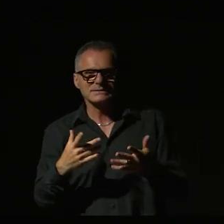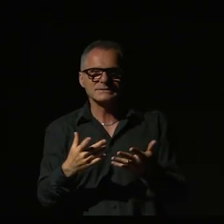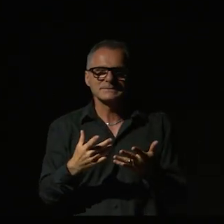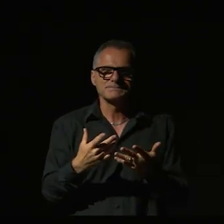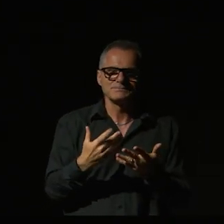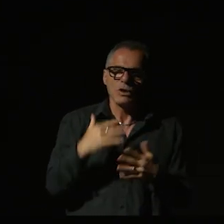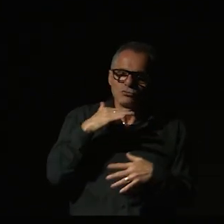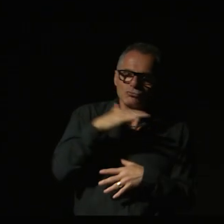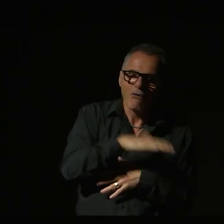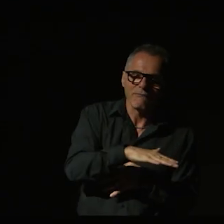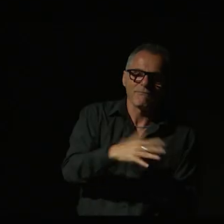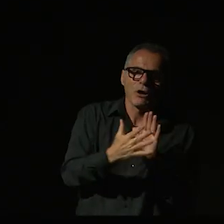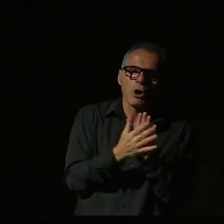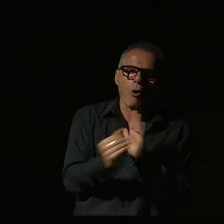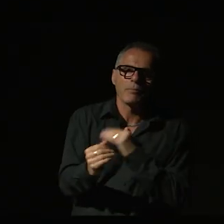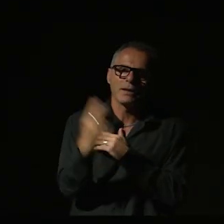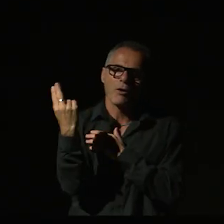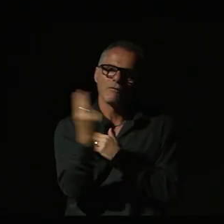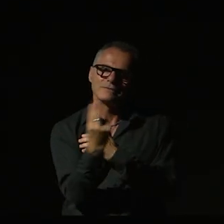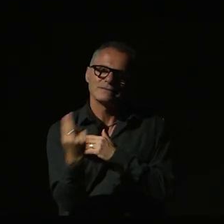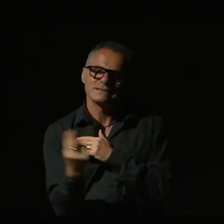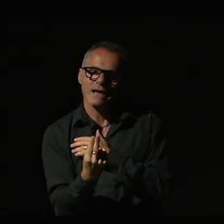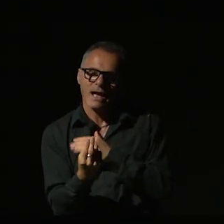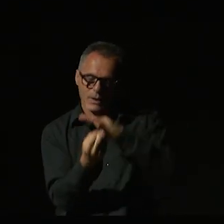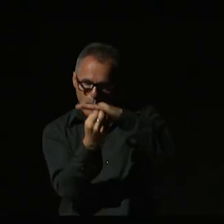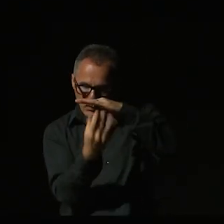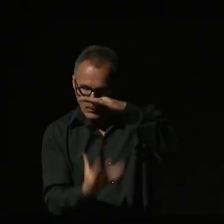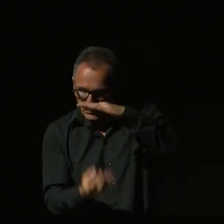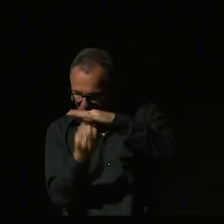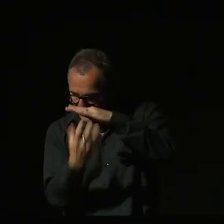of that design on a sheet of paper of the same size